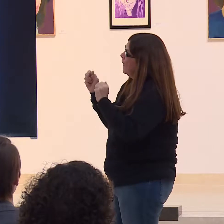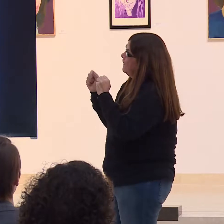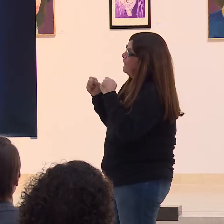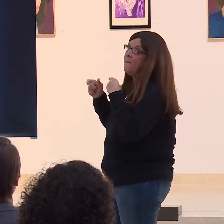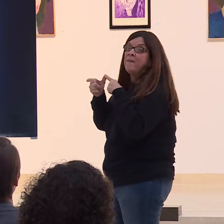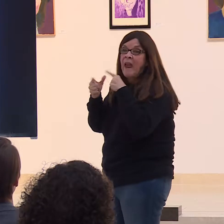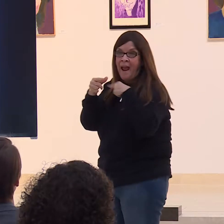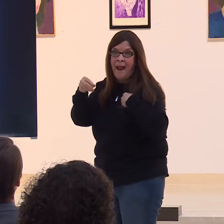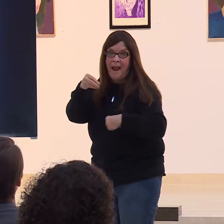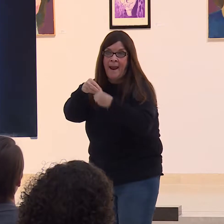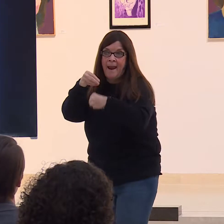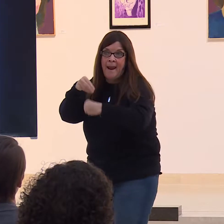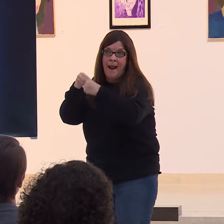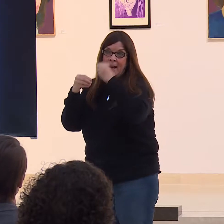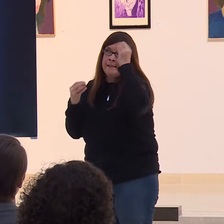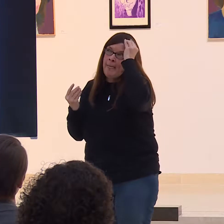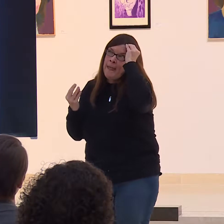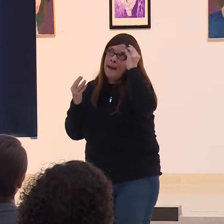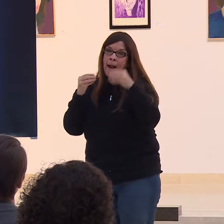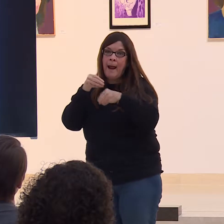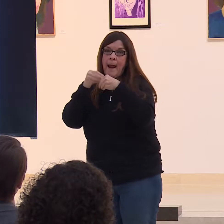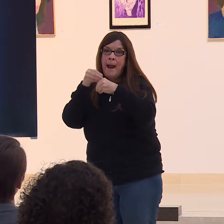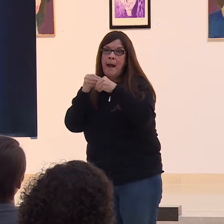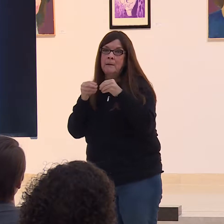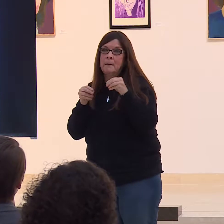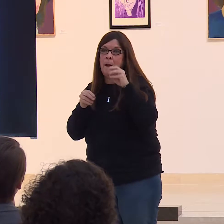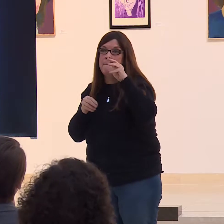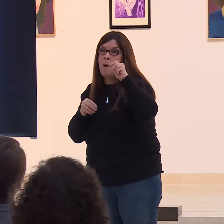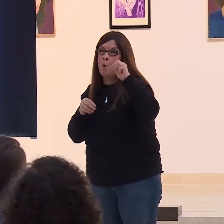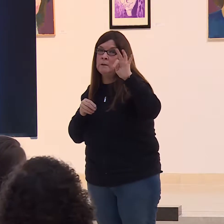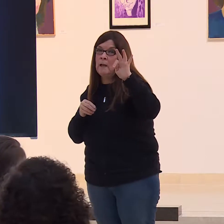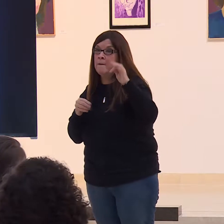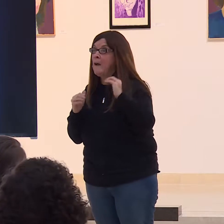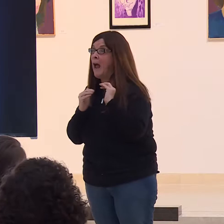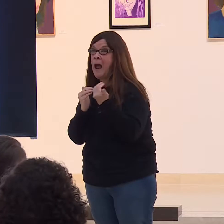for us to pose our challenge.